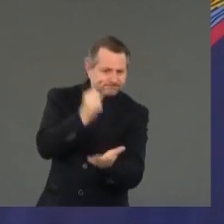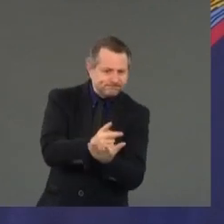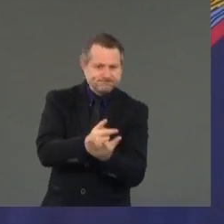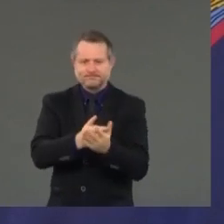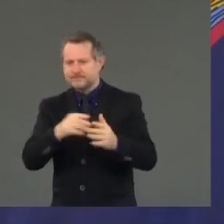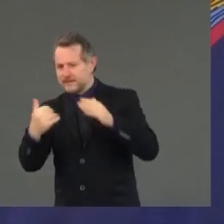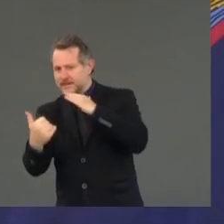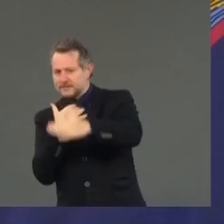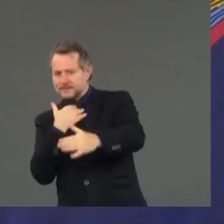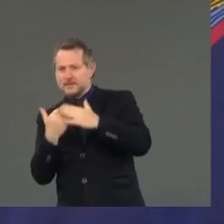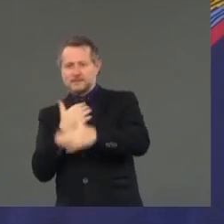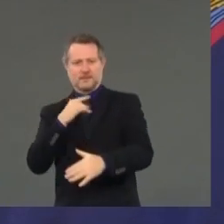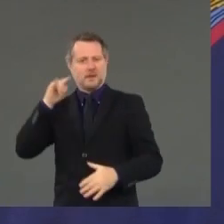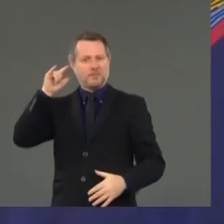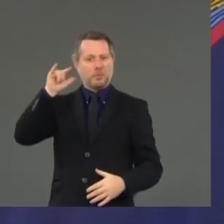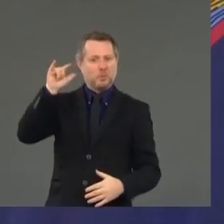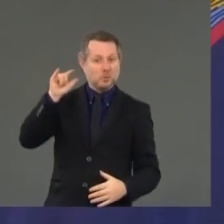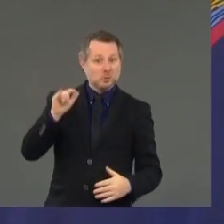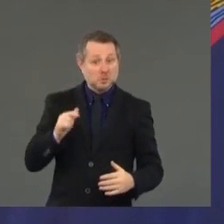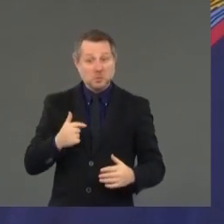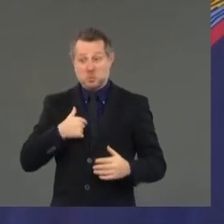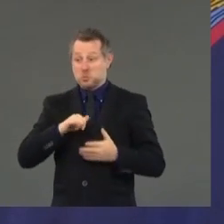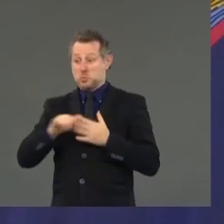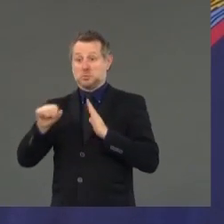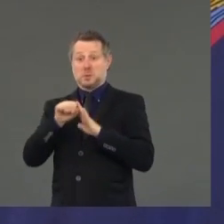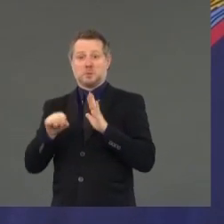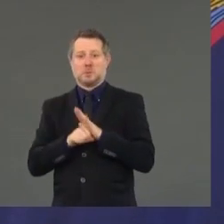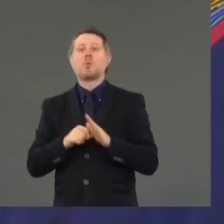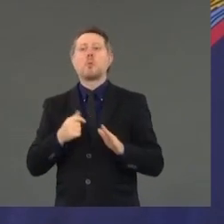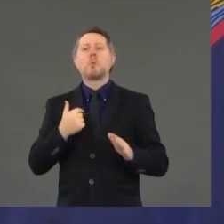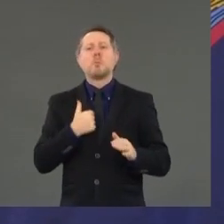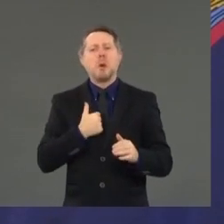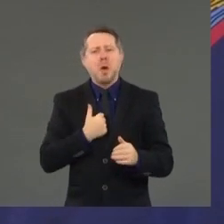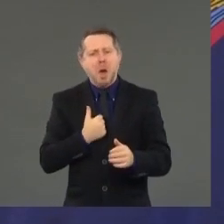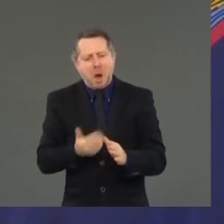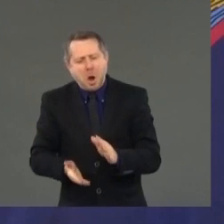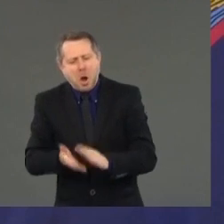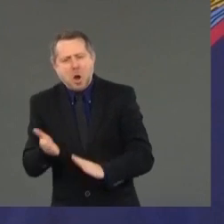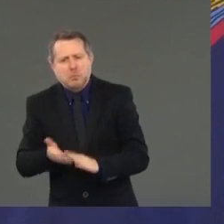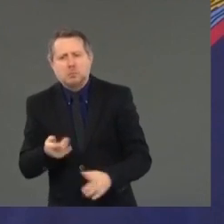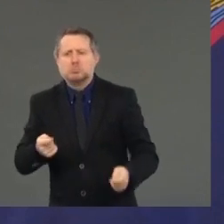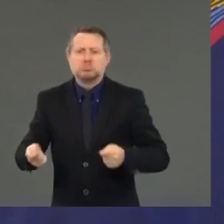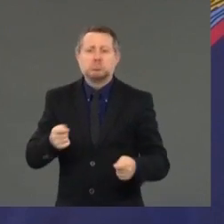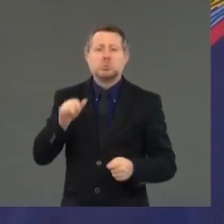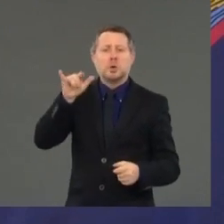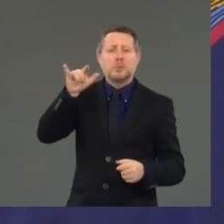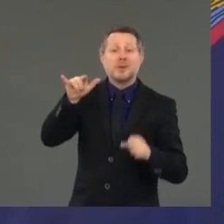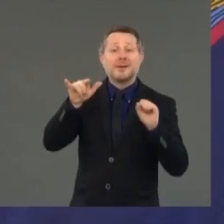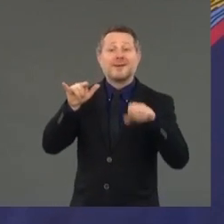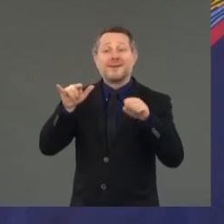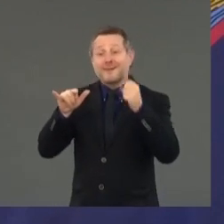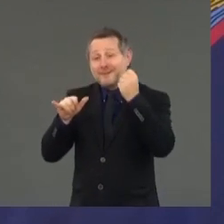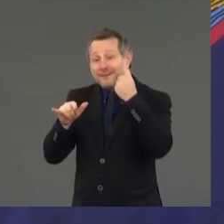THEY DO ALL THE CLEARANCES OF PEOPLE COMING IN AT AIRPORTS.